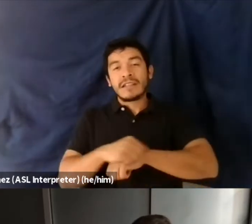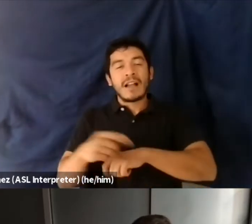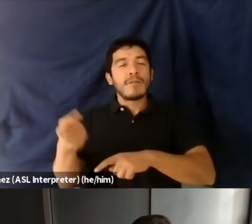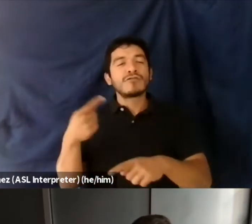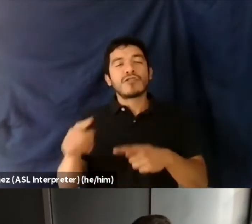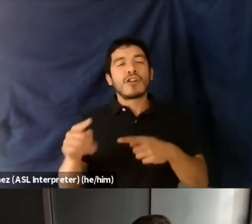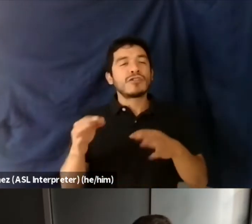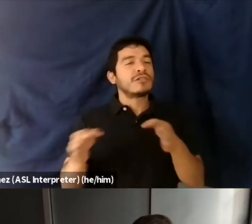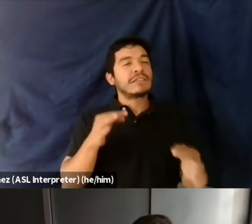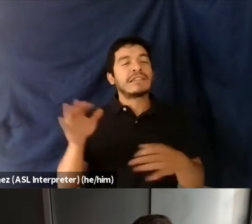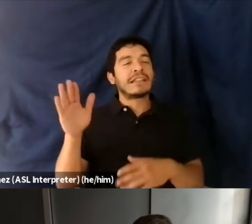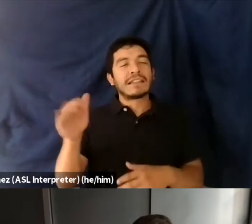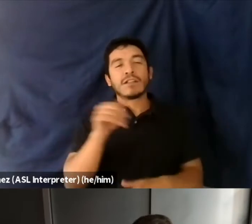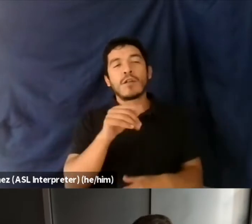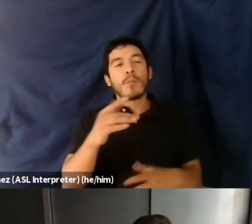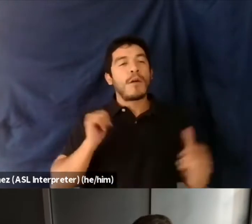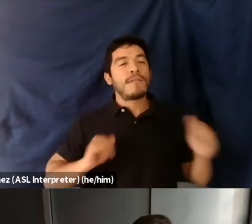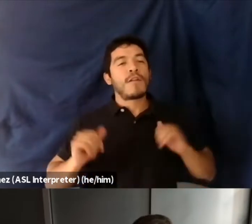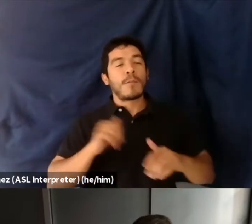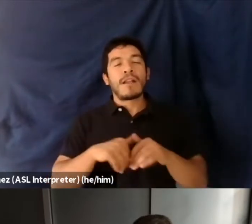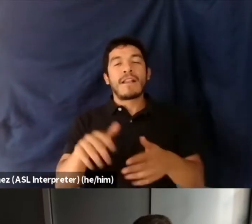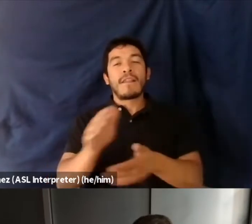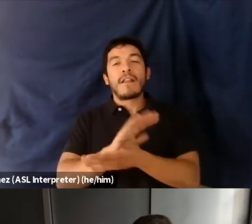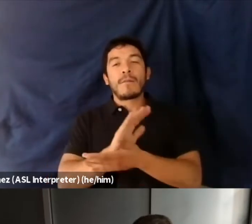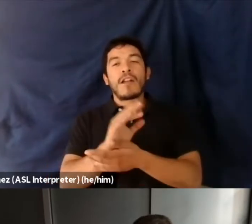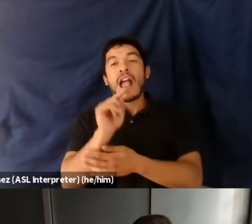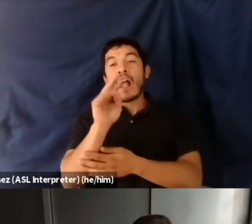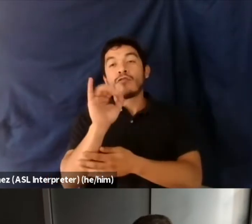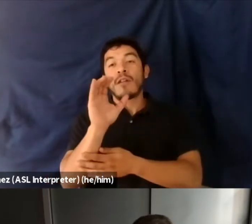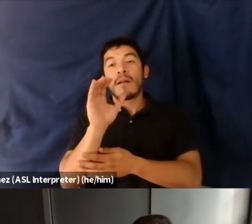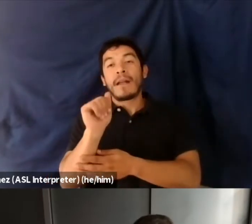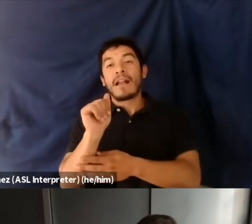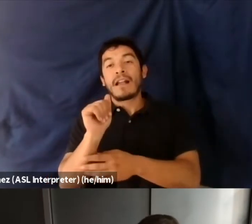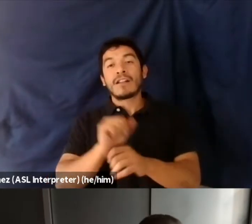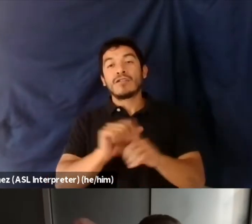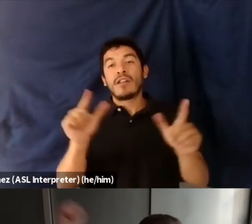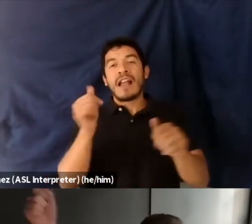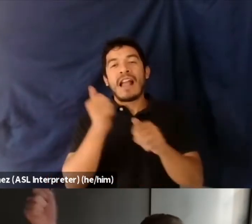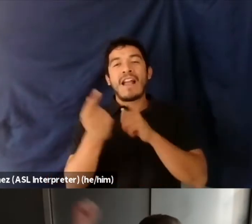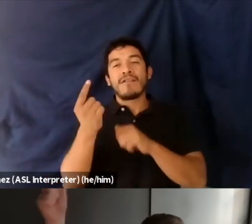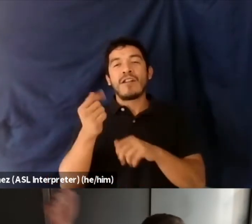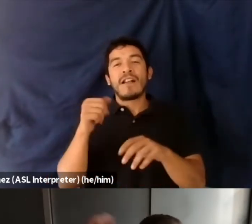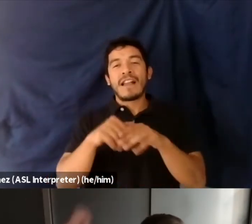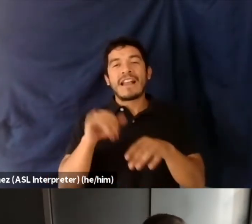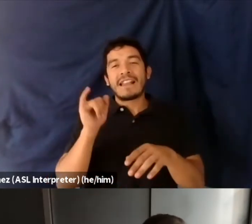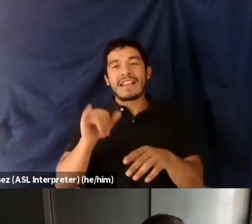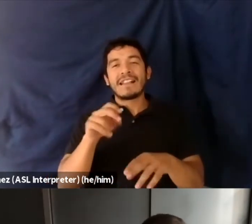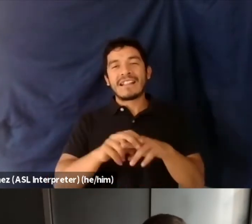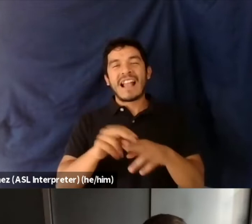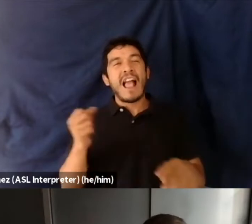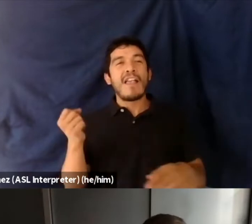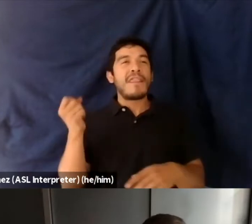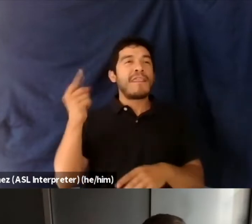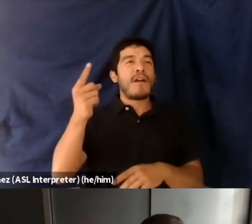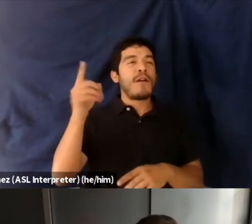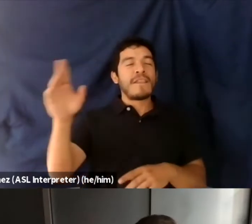at the end of the movie at the Tribeca screening, I mean, everybody was in their seats and throwing their glow sticks. And then it kind of at the end of the day,